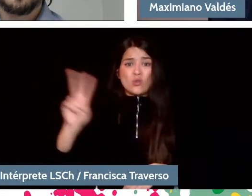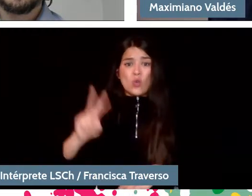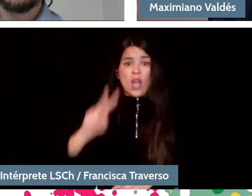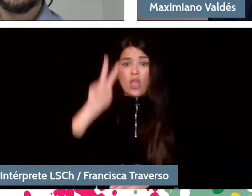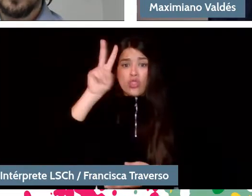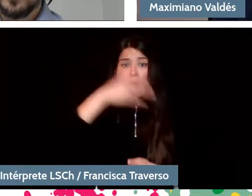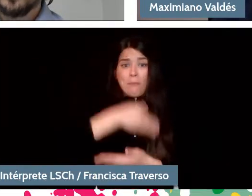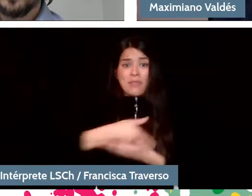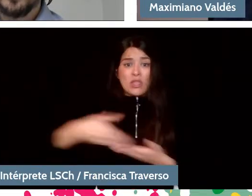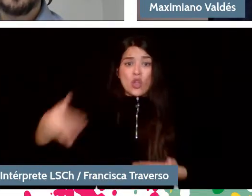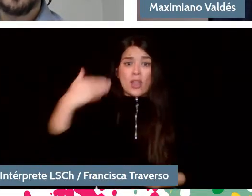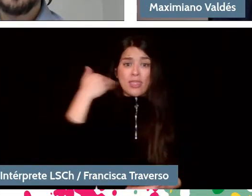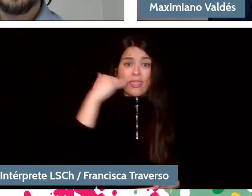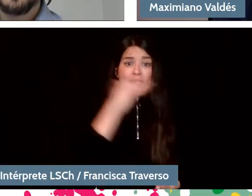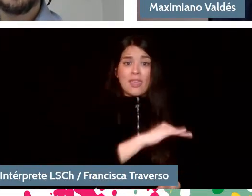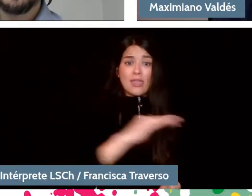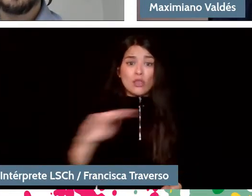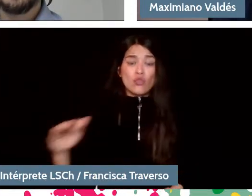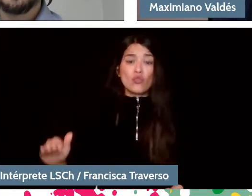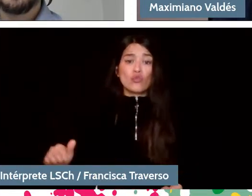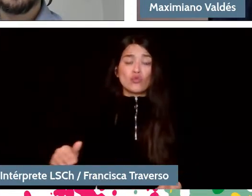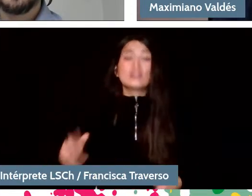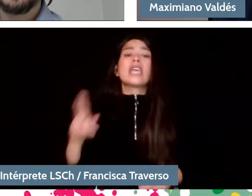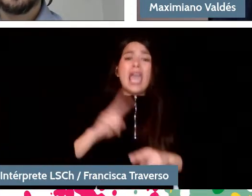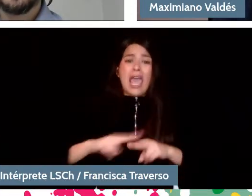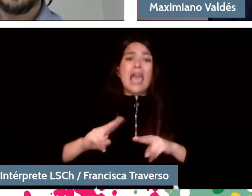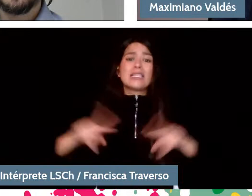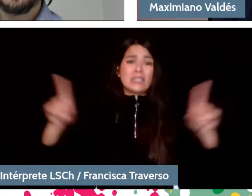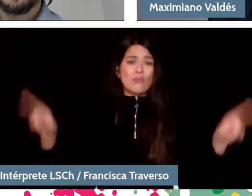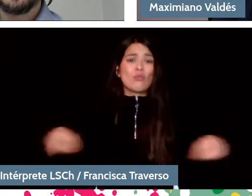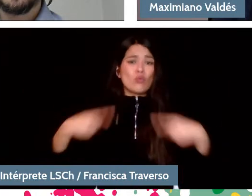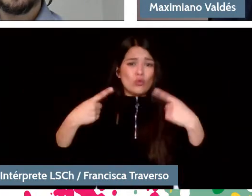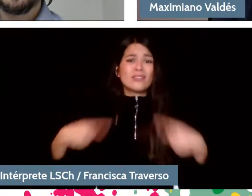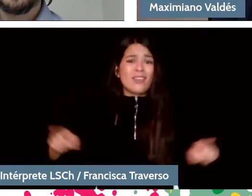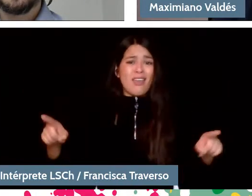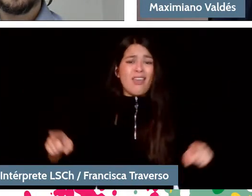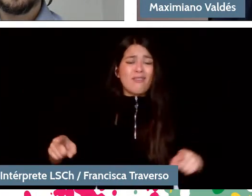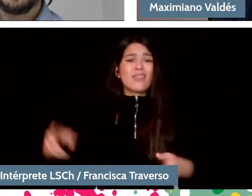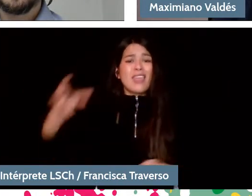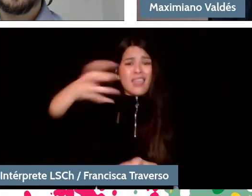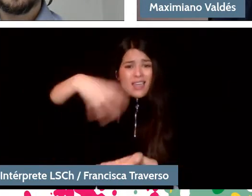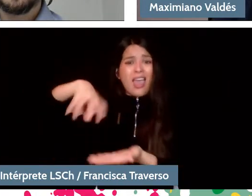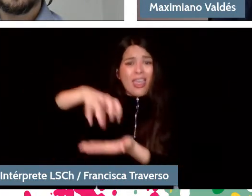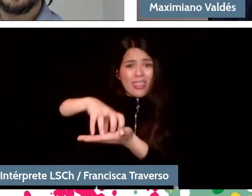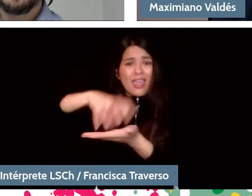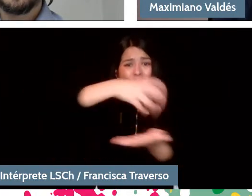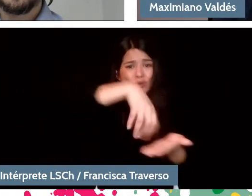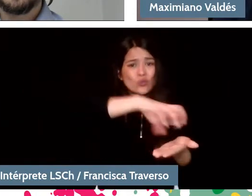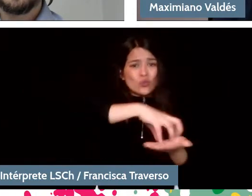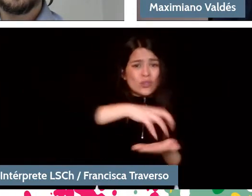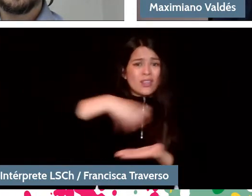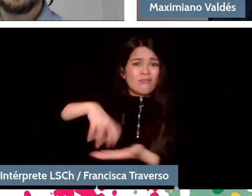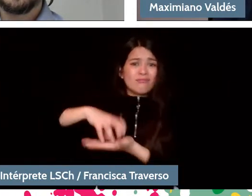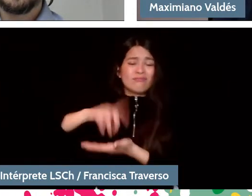and all the orchestras of all the cities. All cities have their orchestras. And the most interesting thing is that there is no repertoire problem,